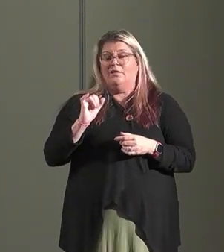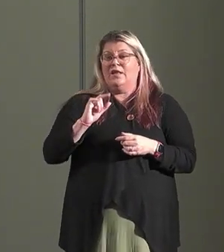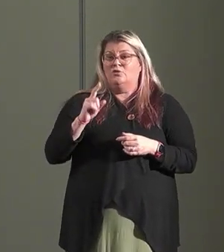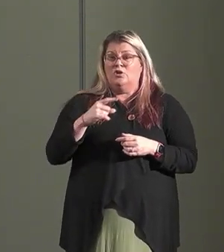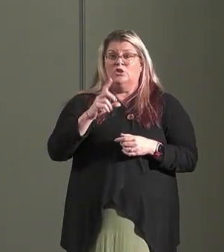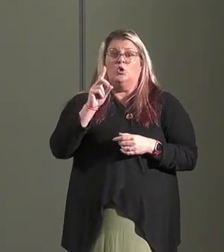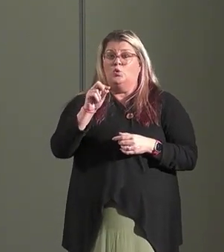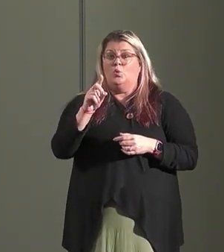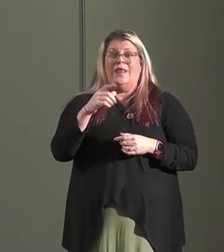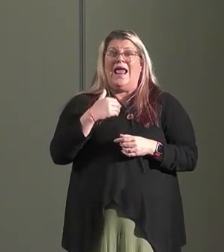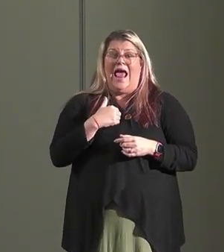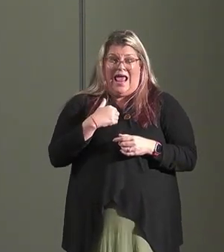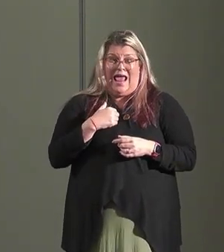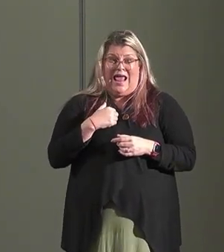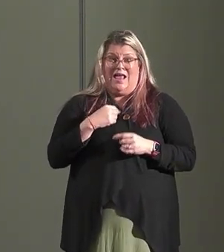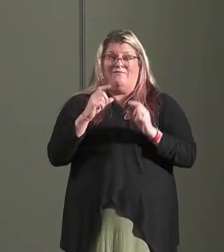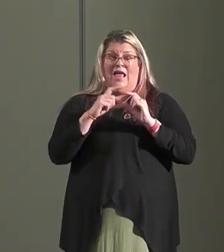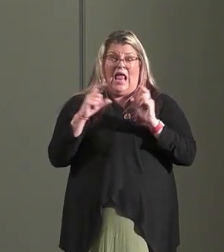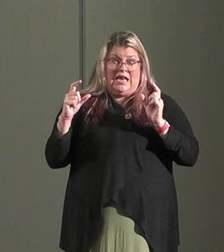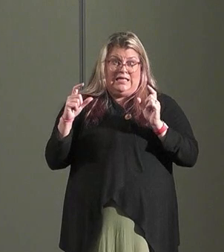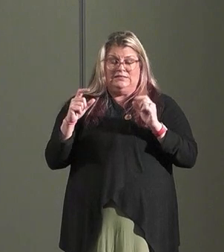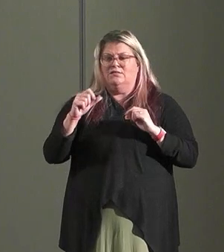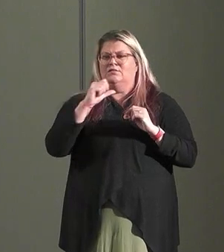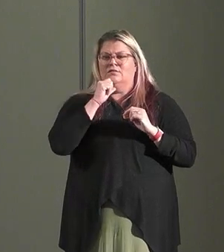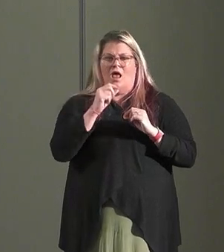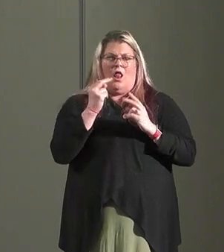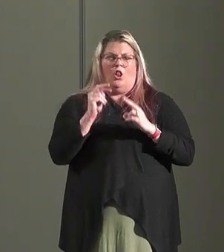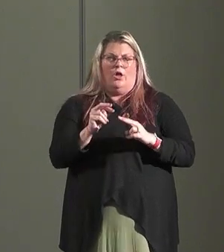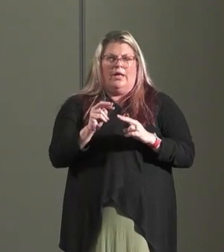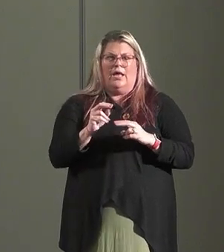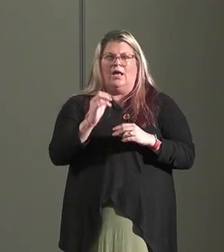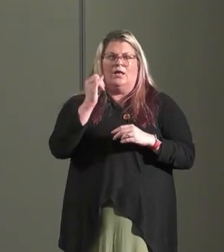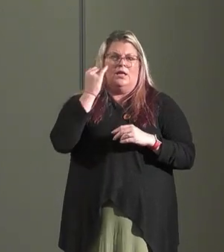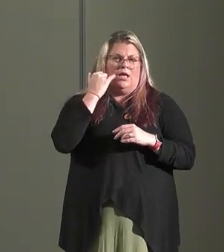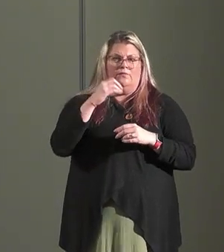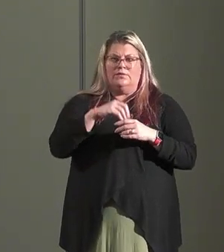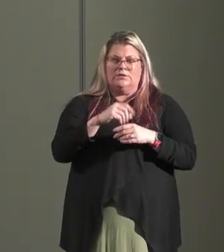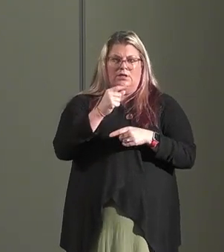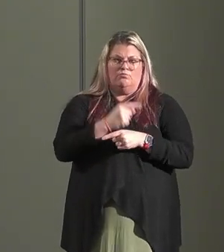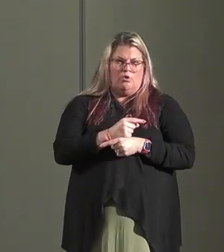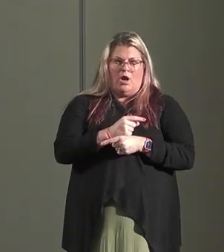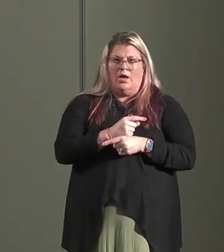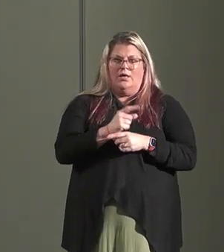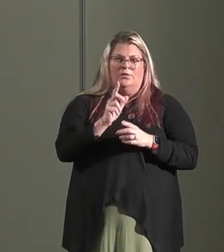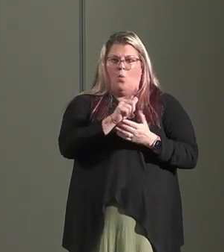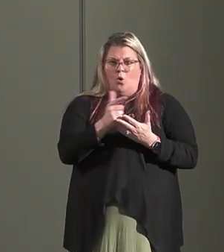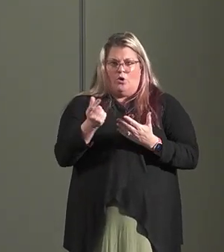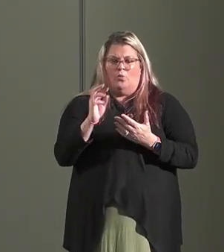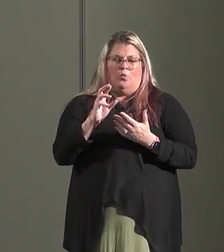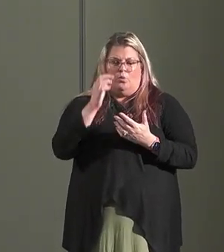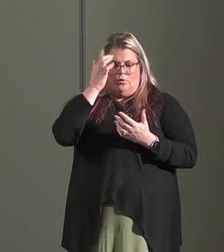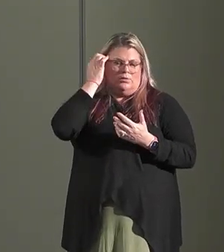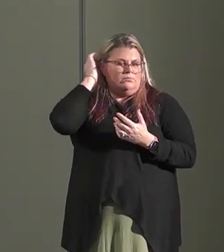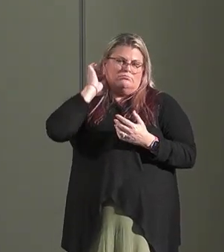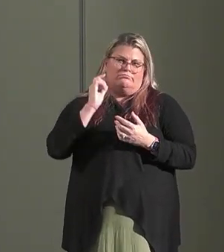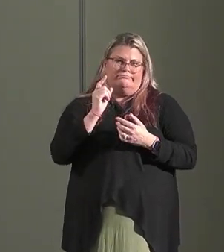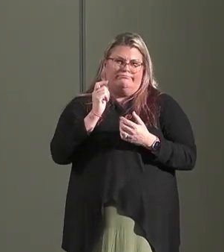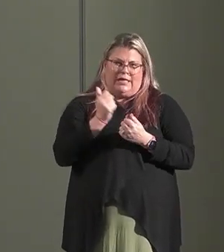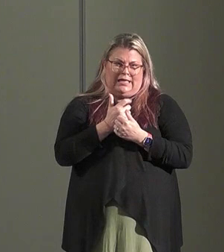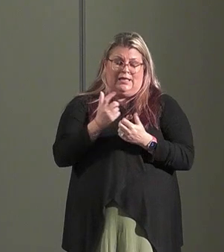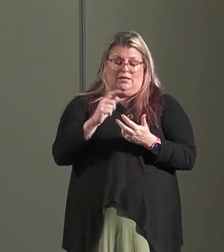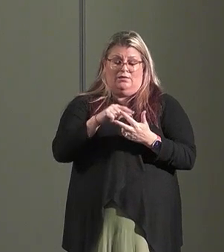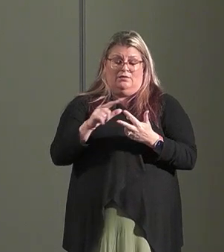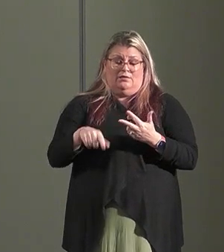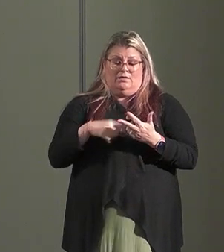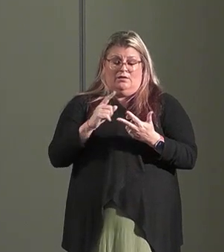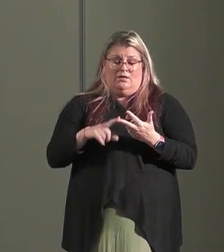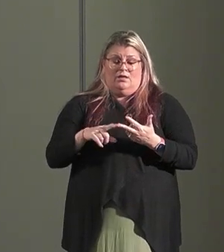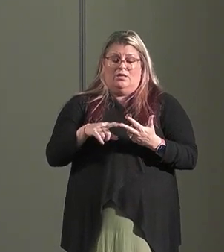headings not looking at you know whether headings are in the proper order. Page regions and 2012,